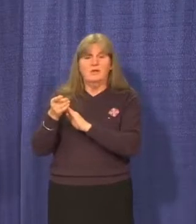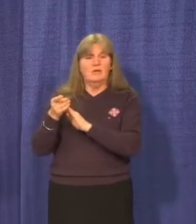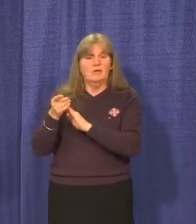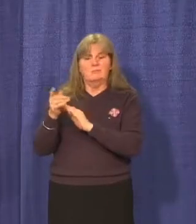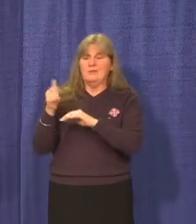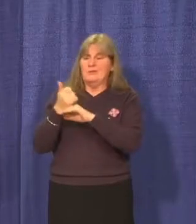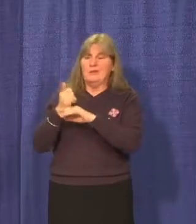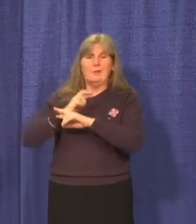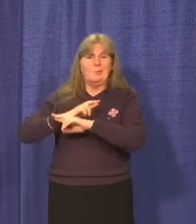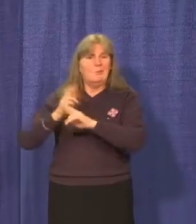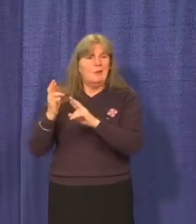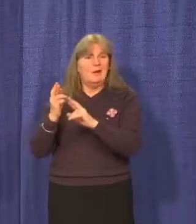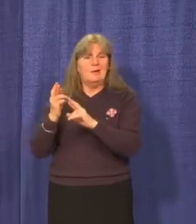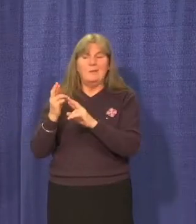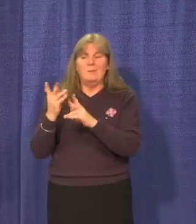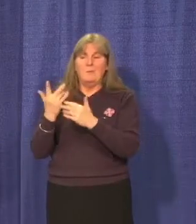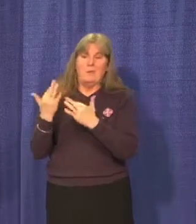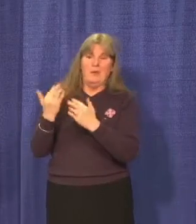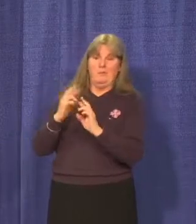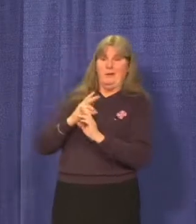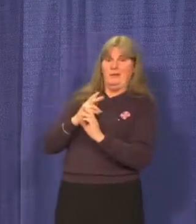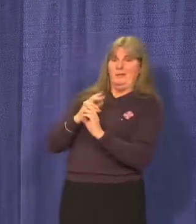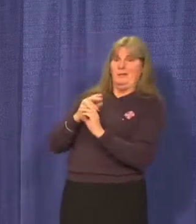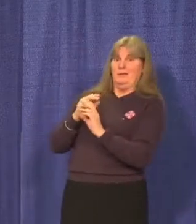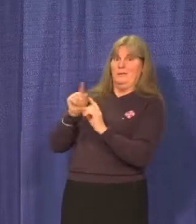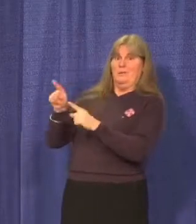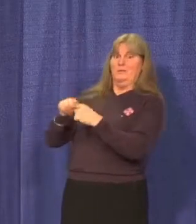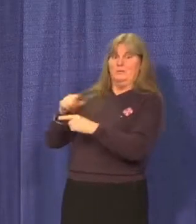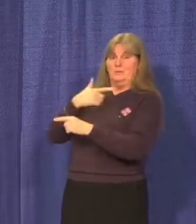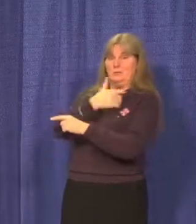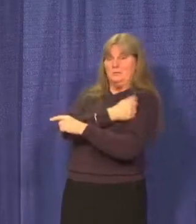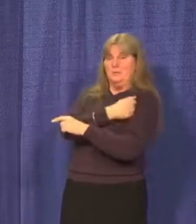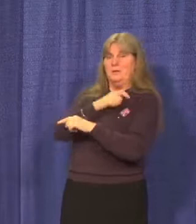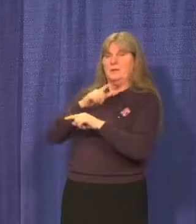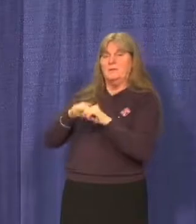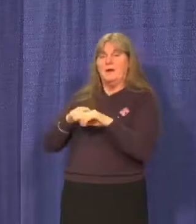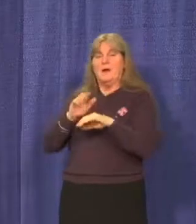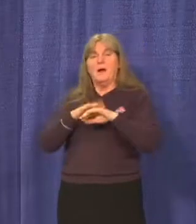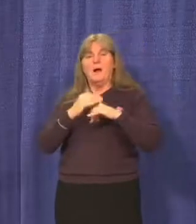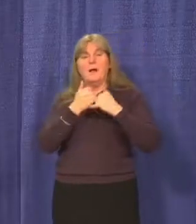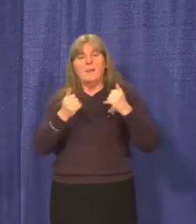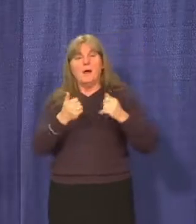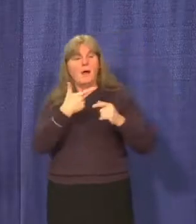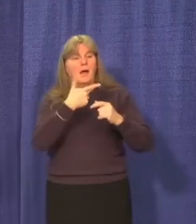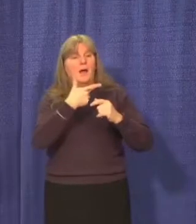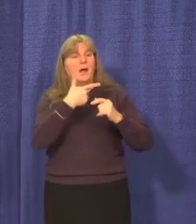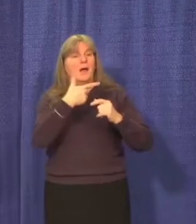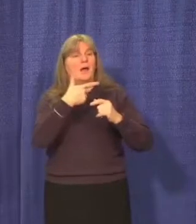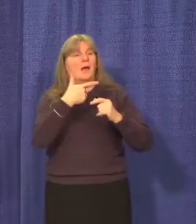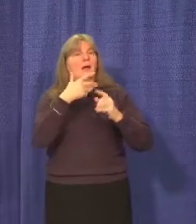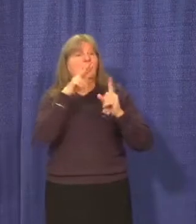the right protocols for being in line. People that are waiting. Again, establishing the online booking system is key as well as